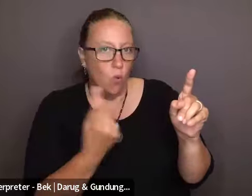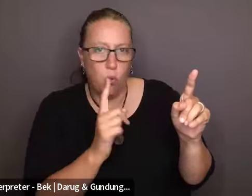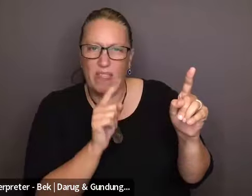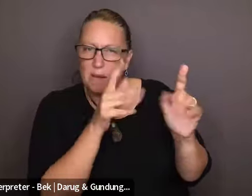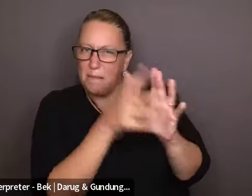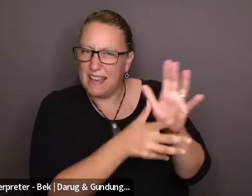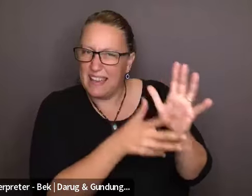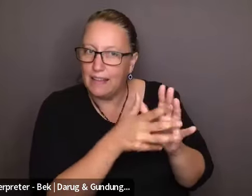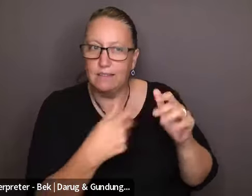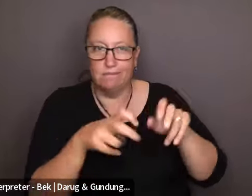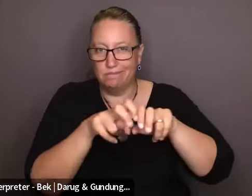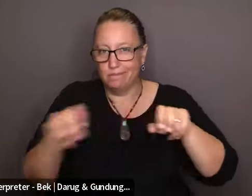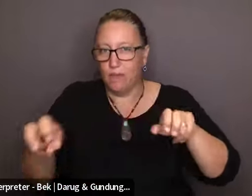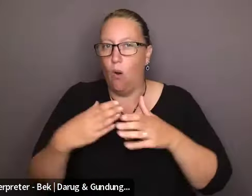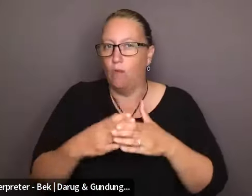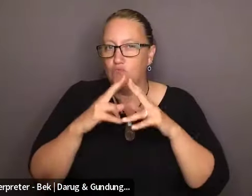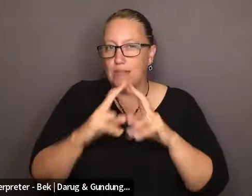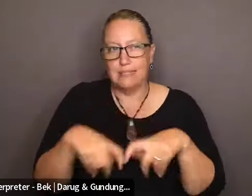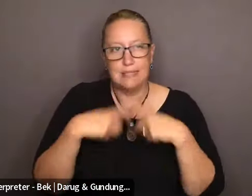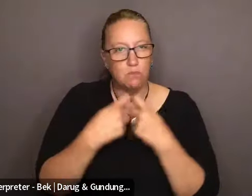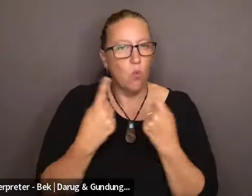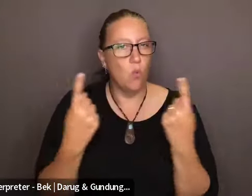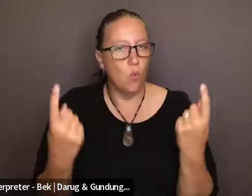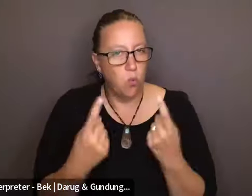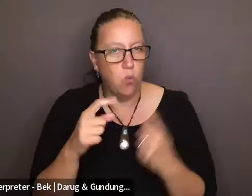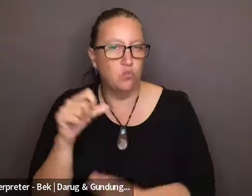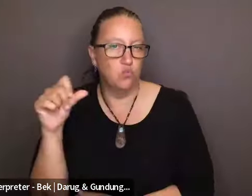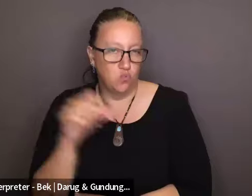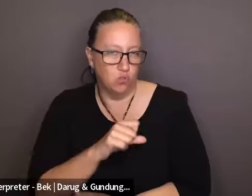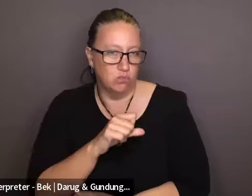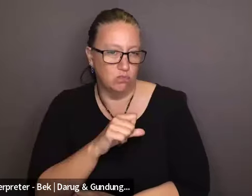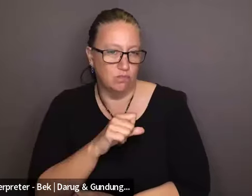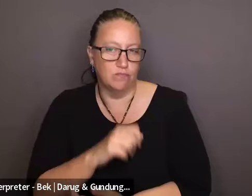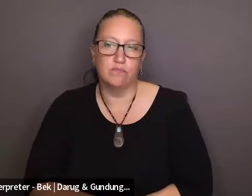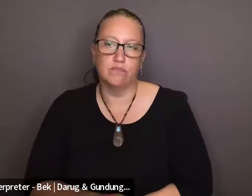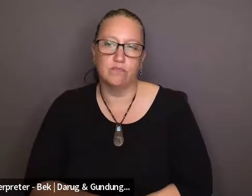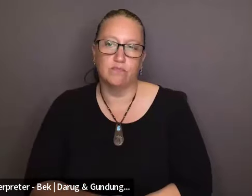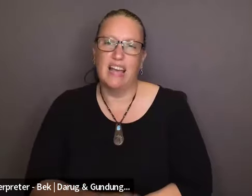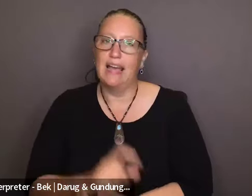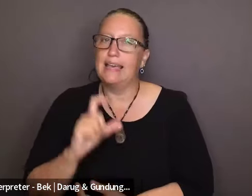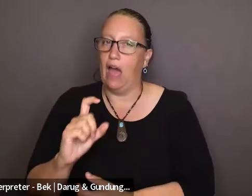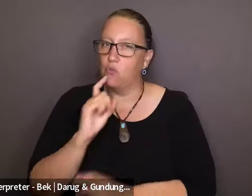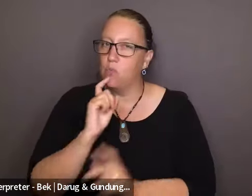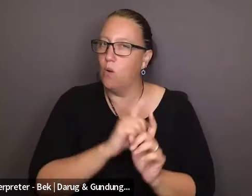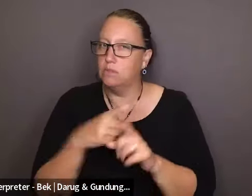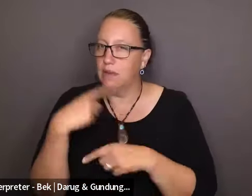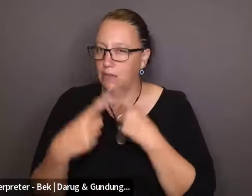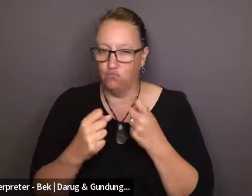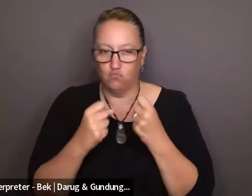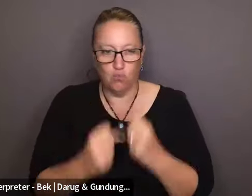explain who you might partner with, what an administering organisation is, and who should or could be on the